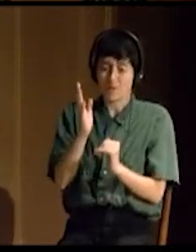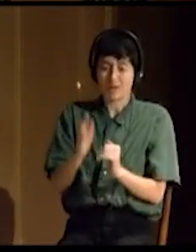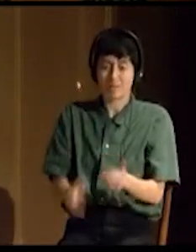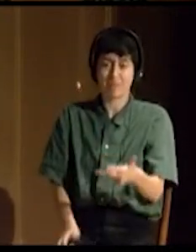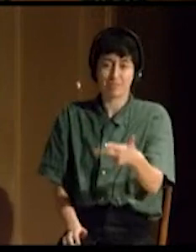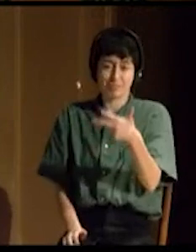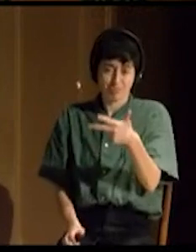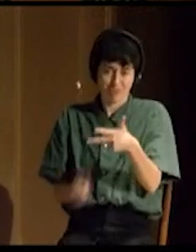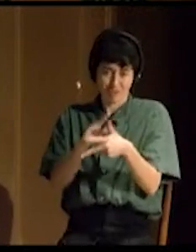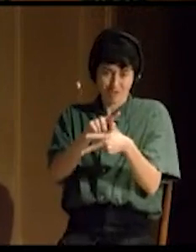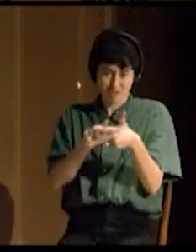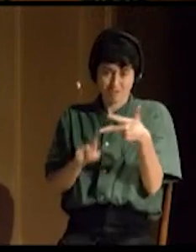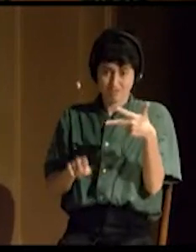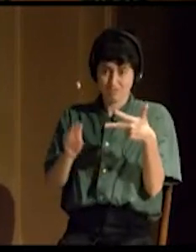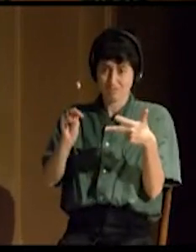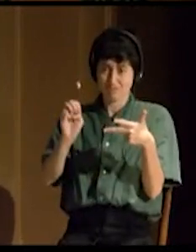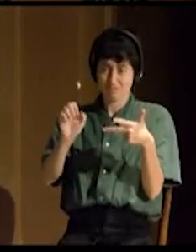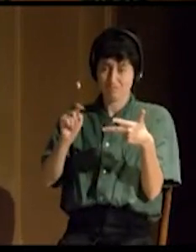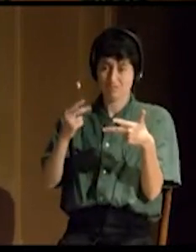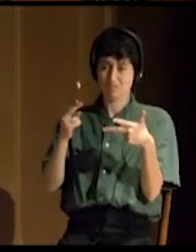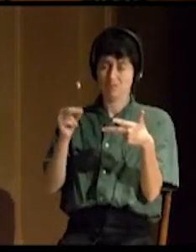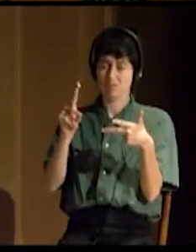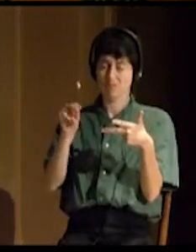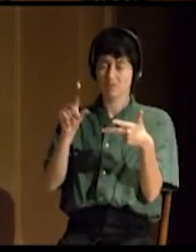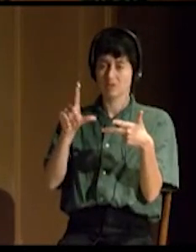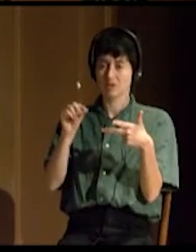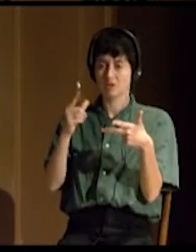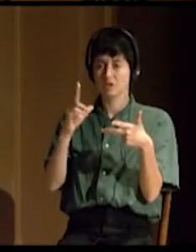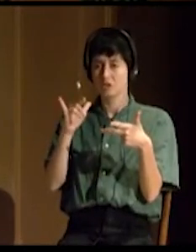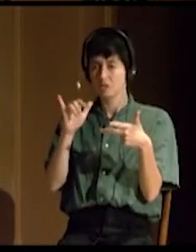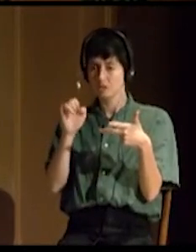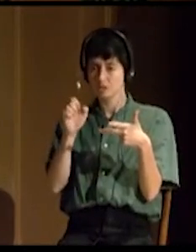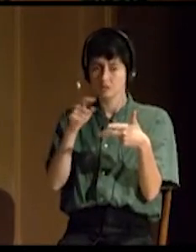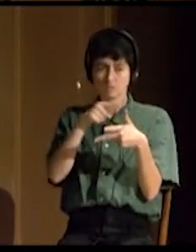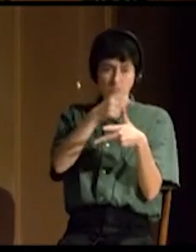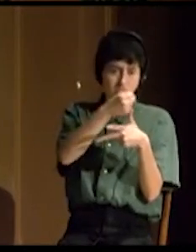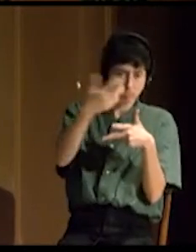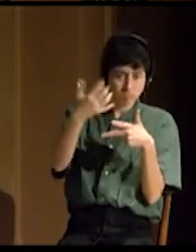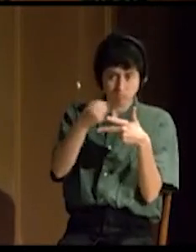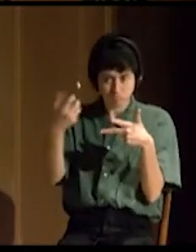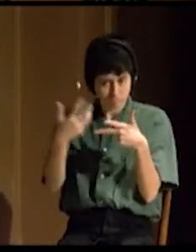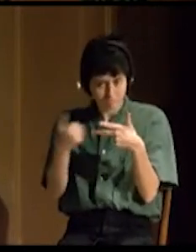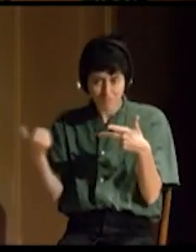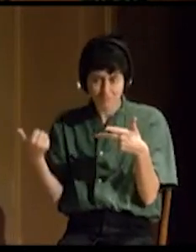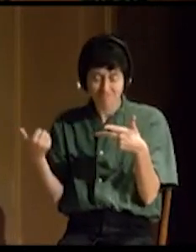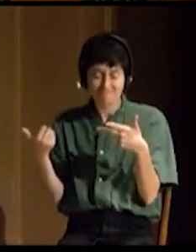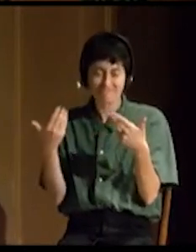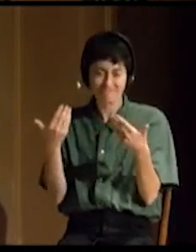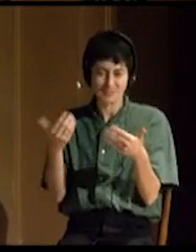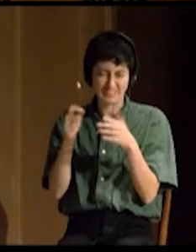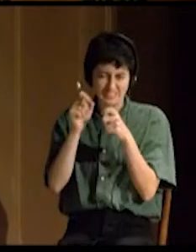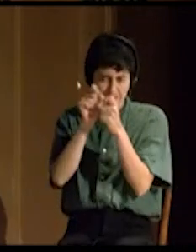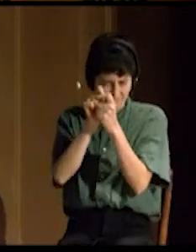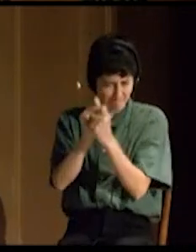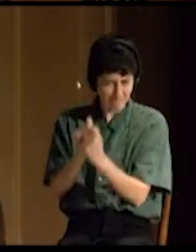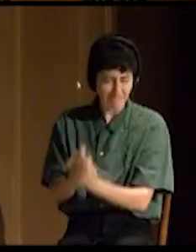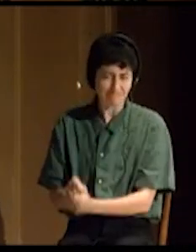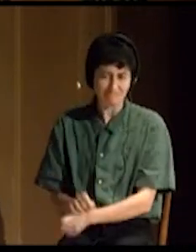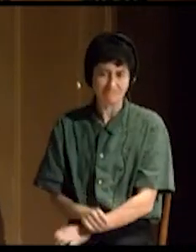that of course I'm going to go into a little bit more detail. To get started, so people can explain DNA sequencing